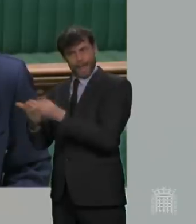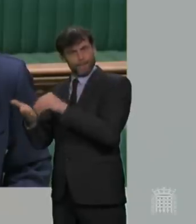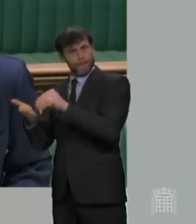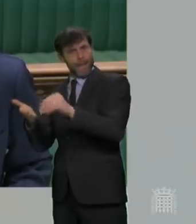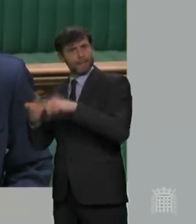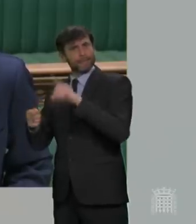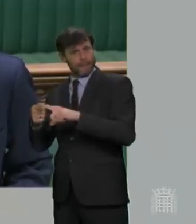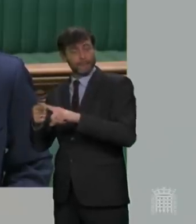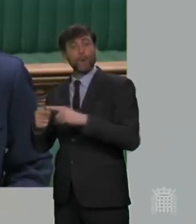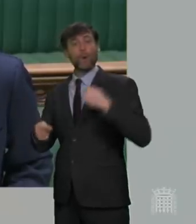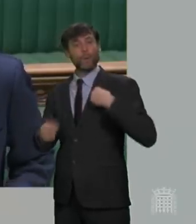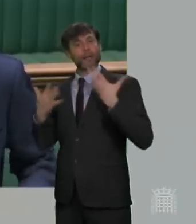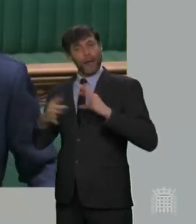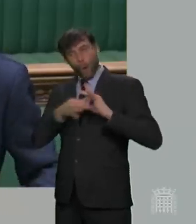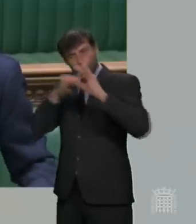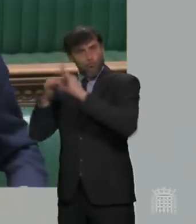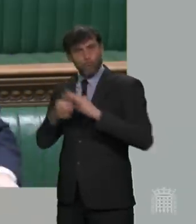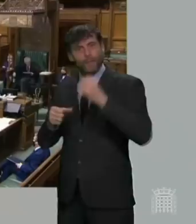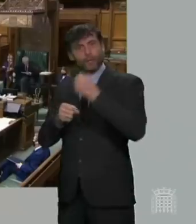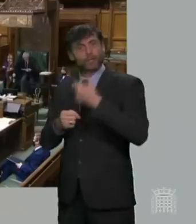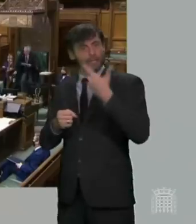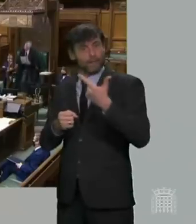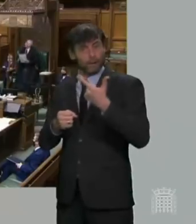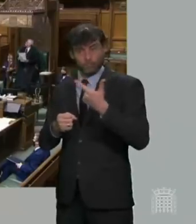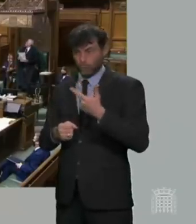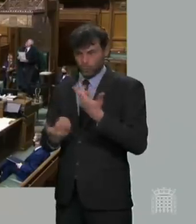G7 and around the world. >> Mrs Sheryll Murray